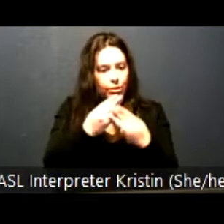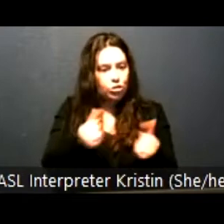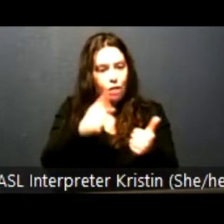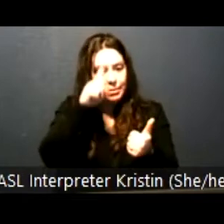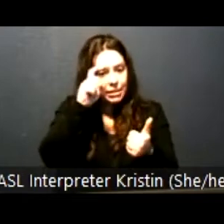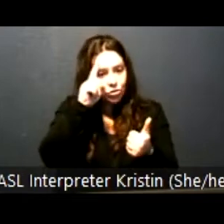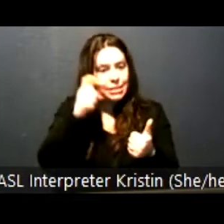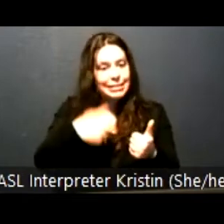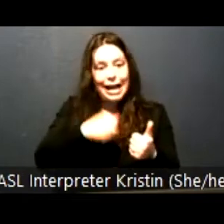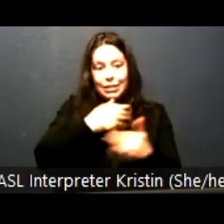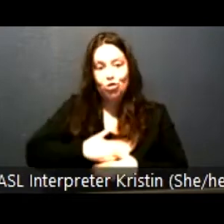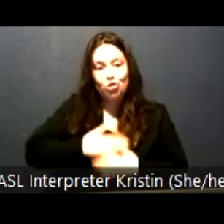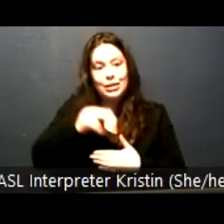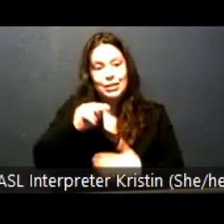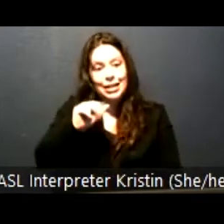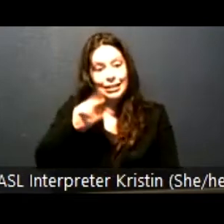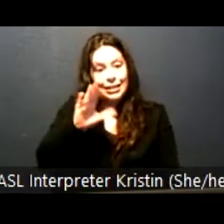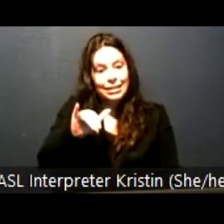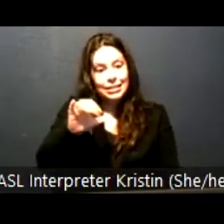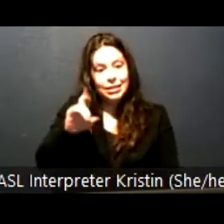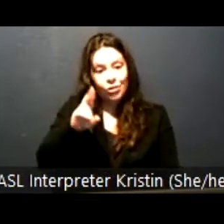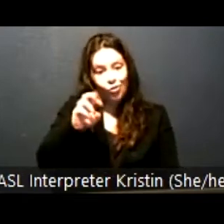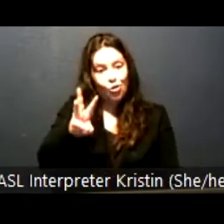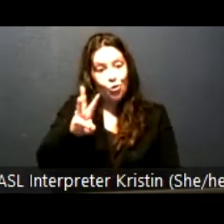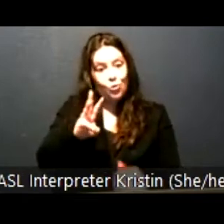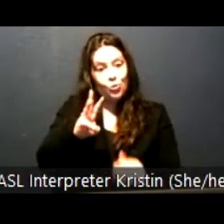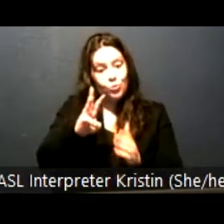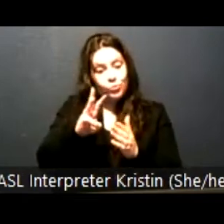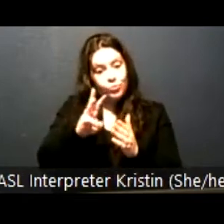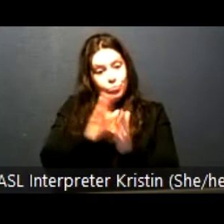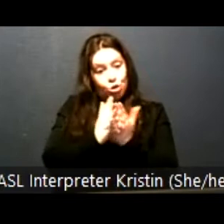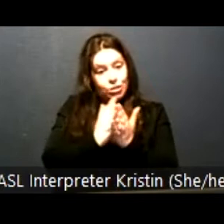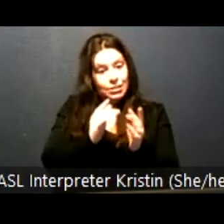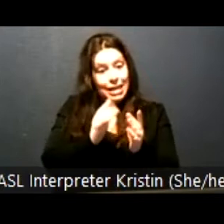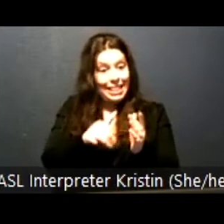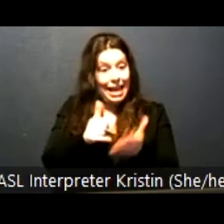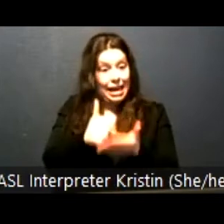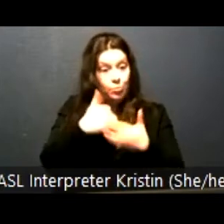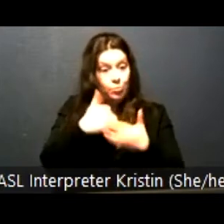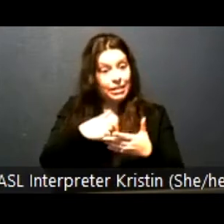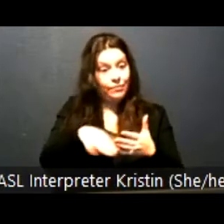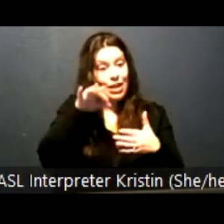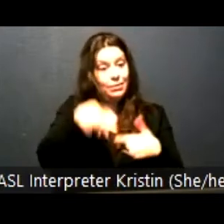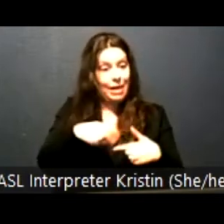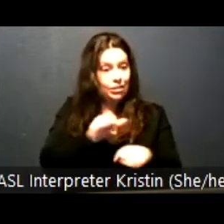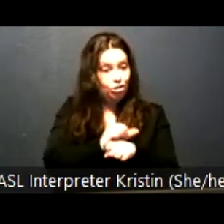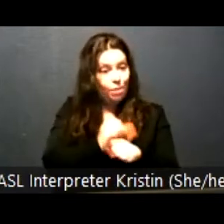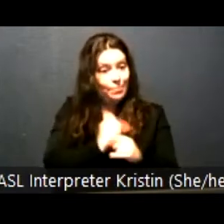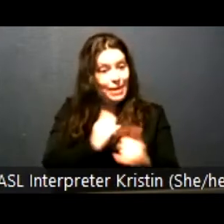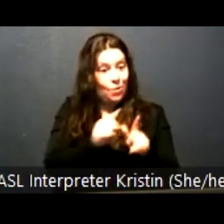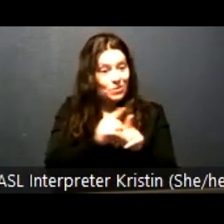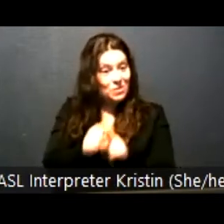books and that probably got me into this career, too. Um, but... but anyone can help. >>Erika: Amazing, and it